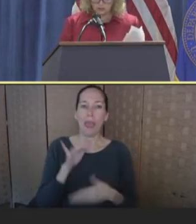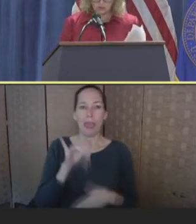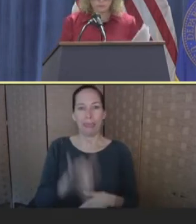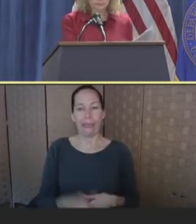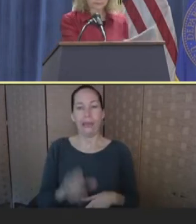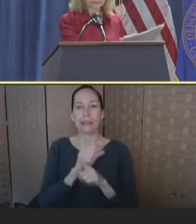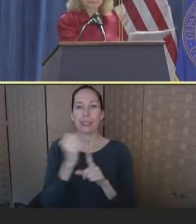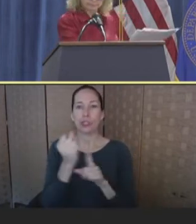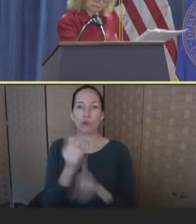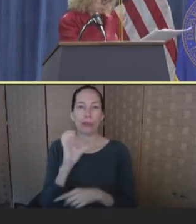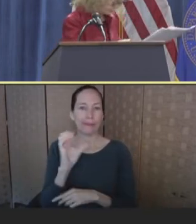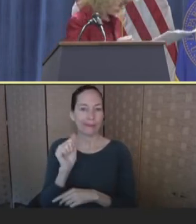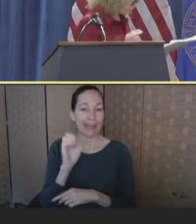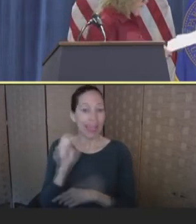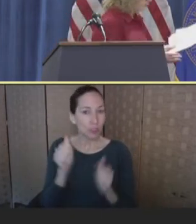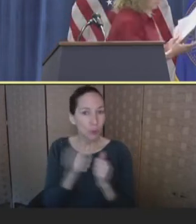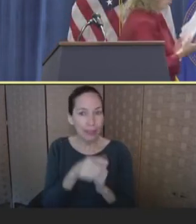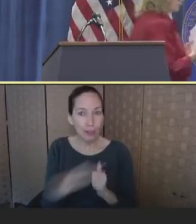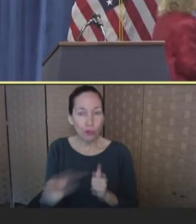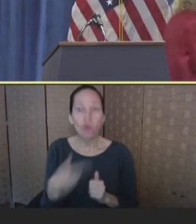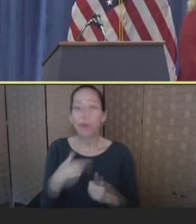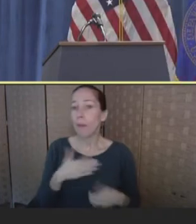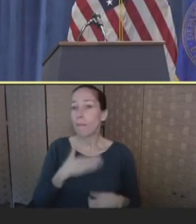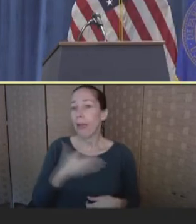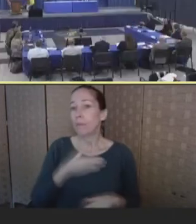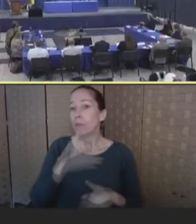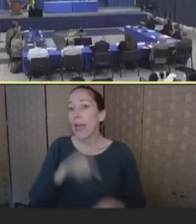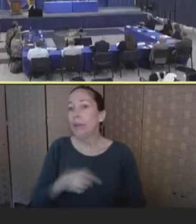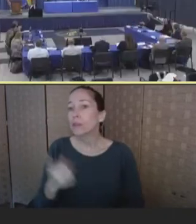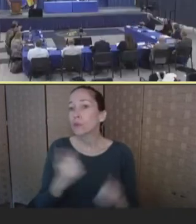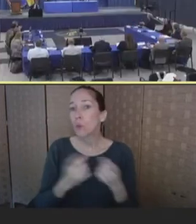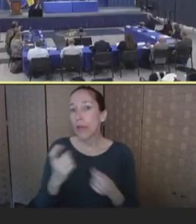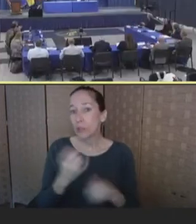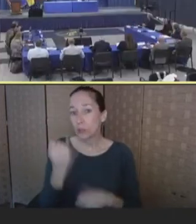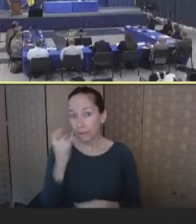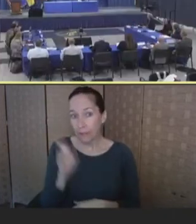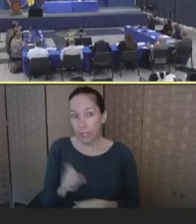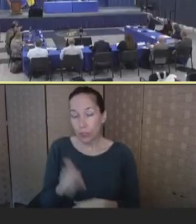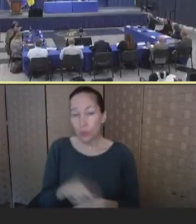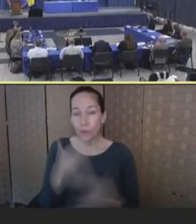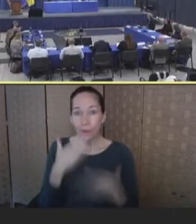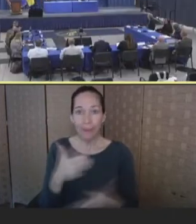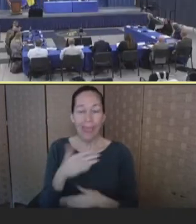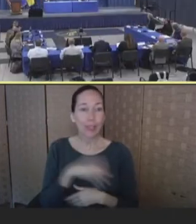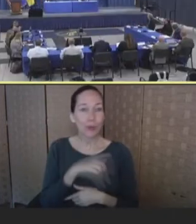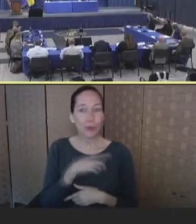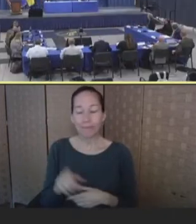Thank you. Robert Hopkins: Thank you very much.